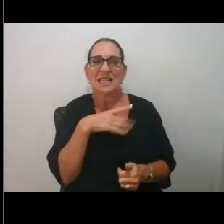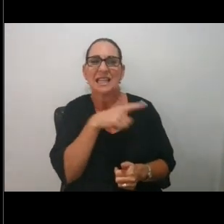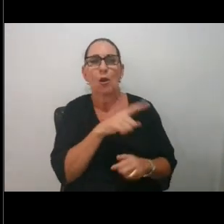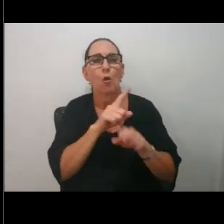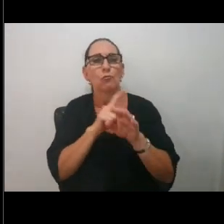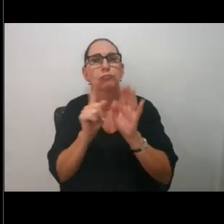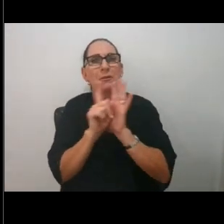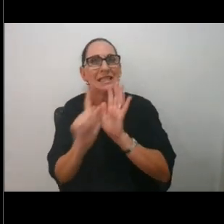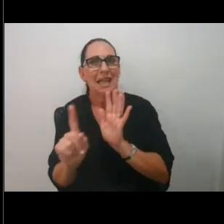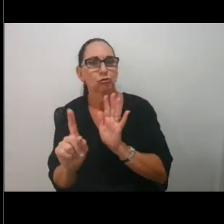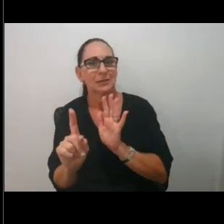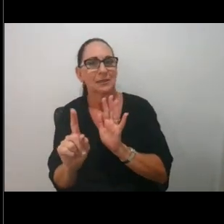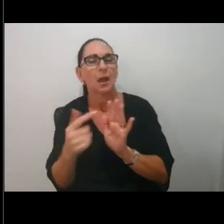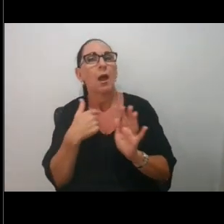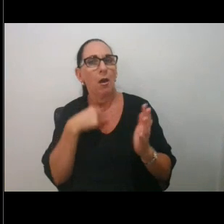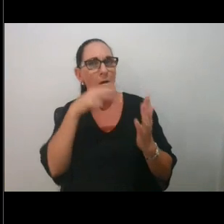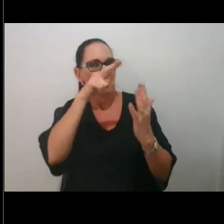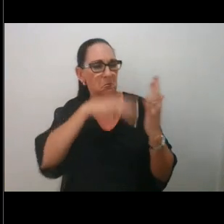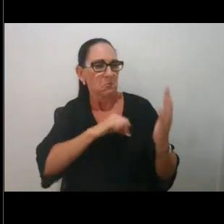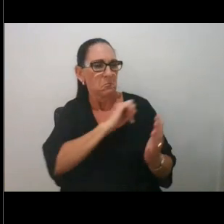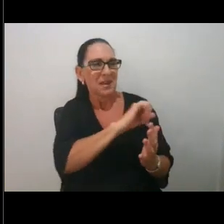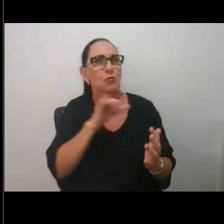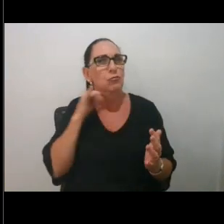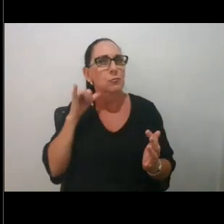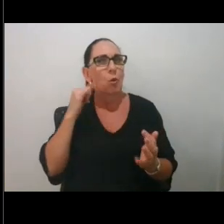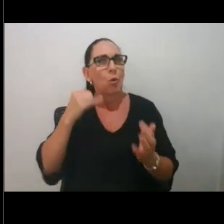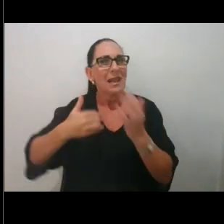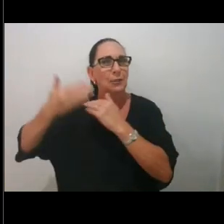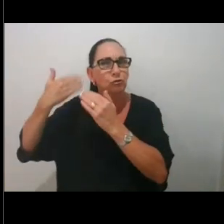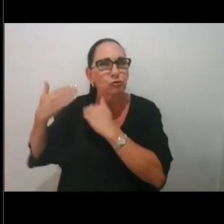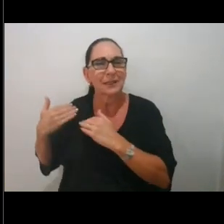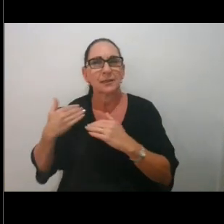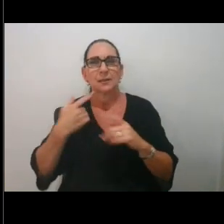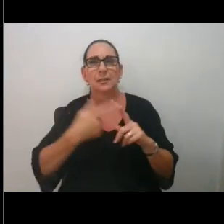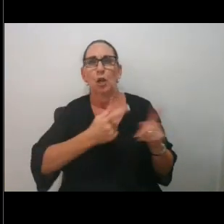their charges and their criminal histories and what what we need to do to assist them if there